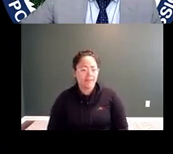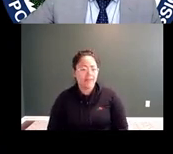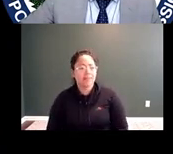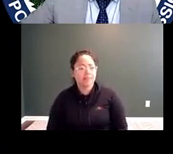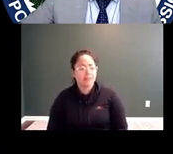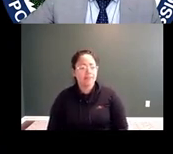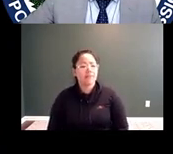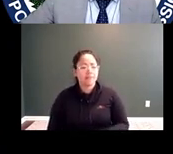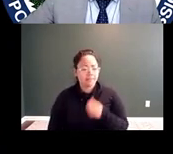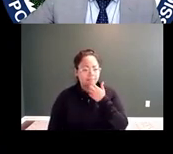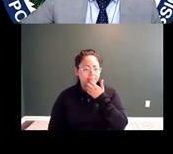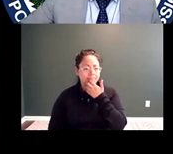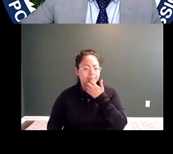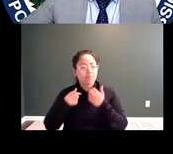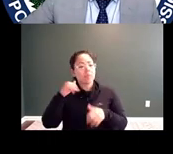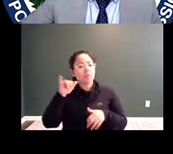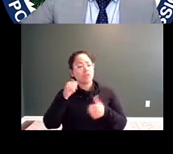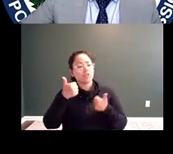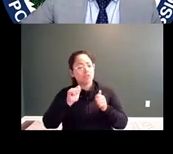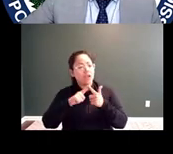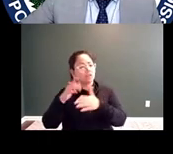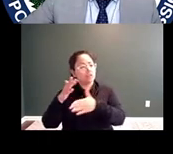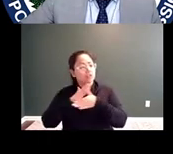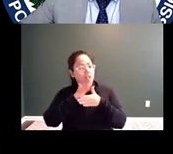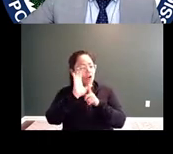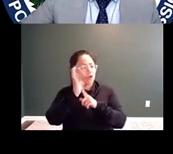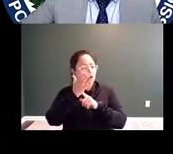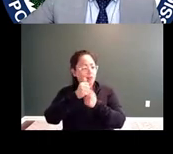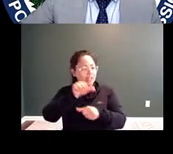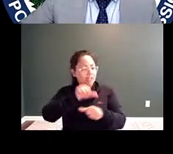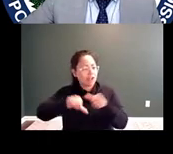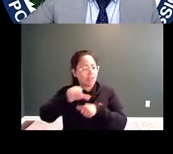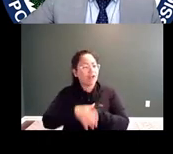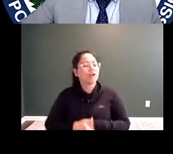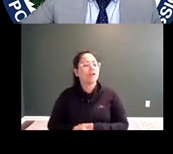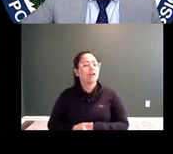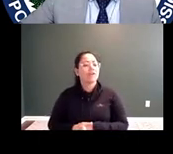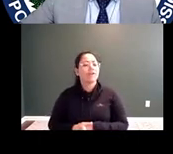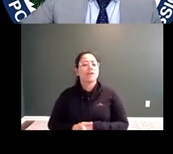We also try really hard at LUNA to share our cultures with one another. So we put on enrichment workshops